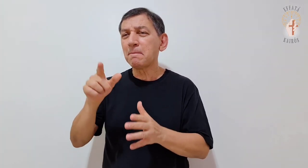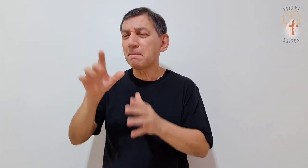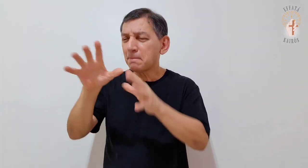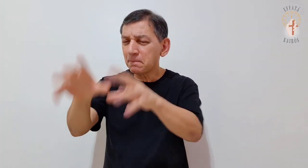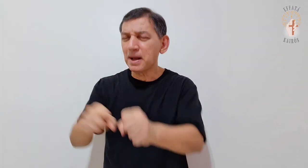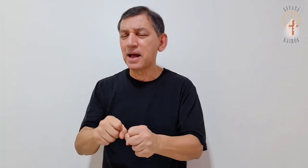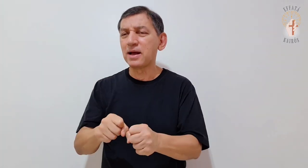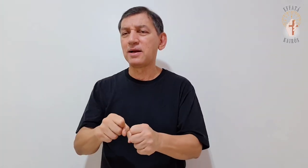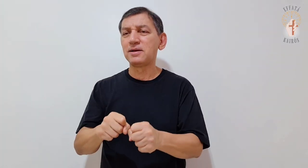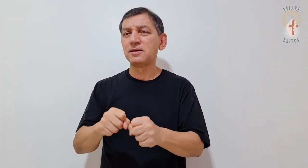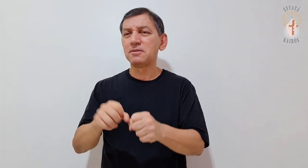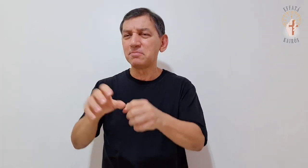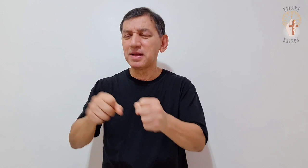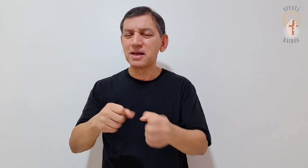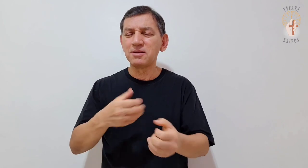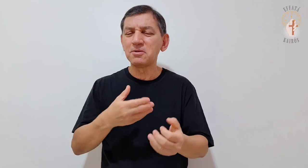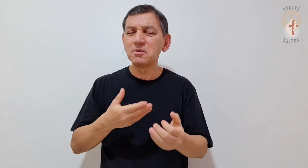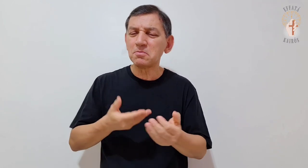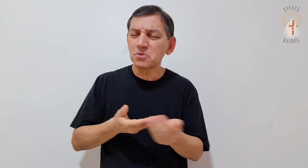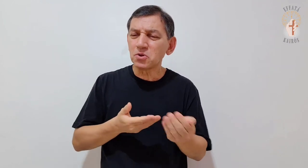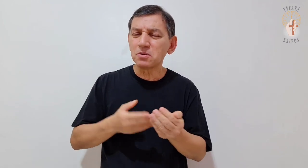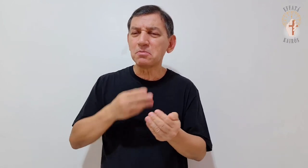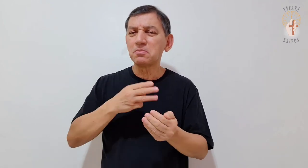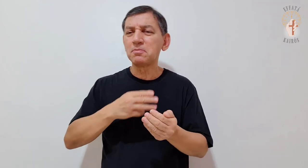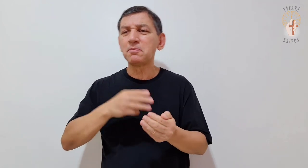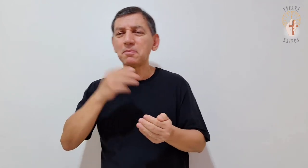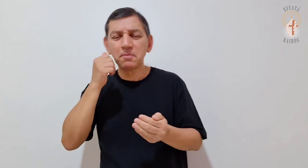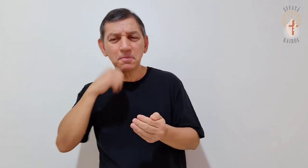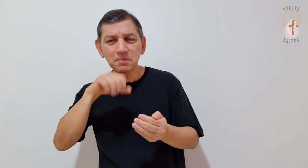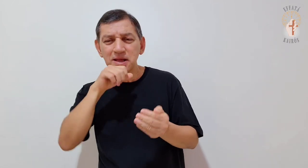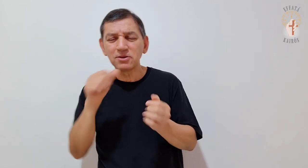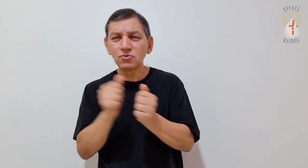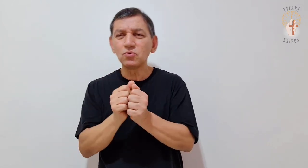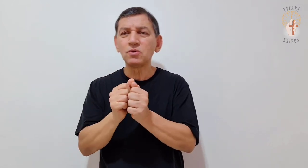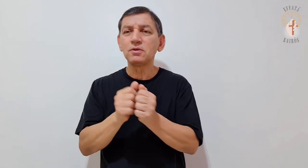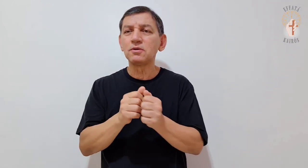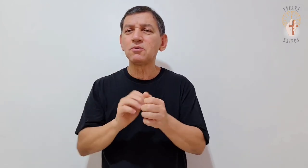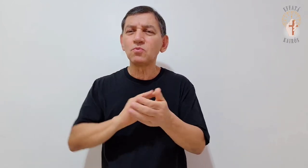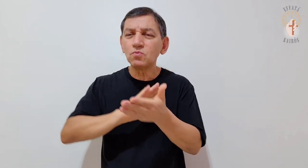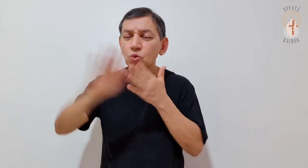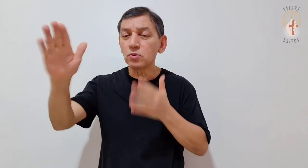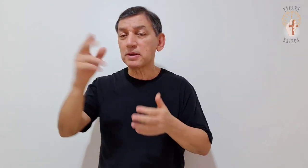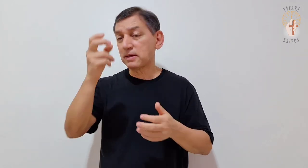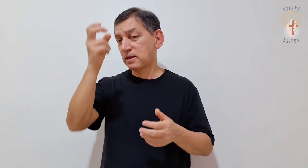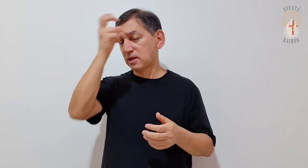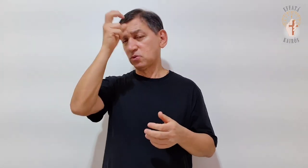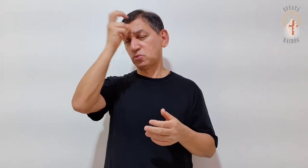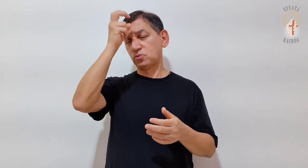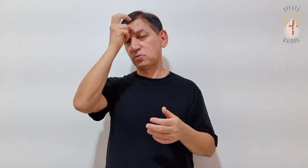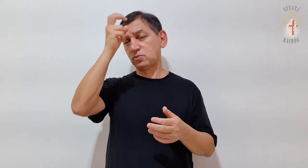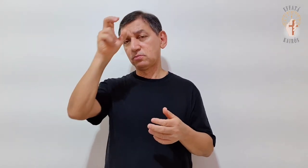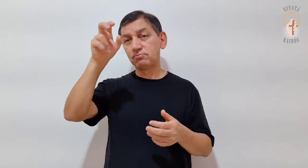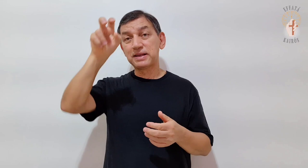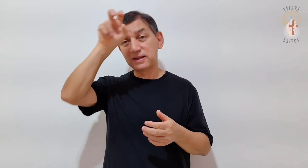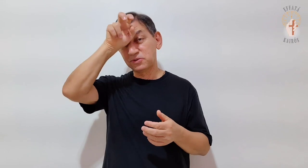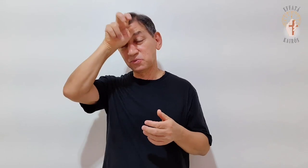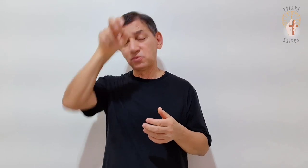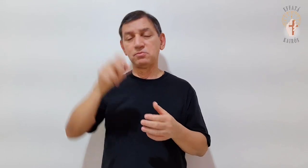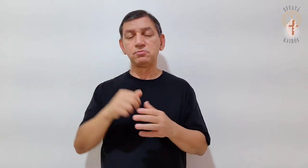and told him to take the boy and his mother and flee to Egypt with them.